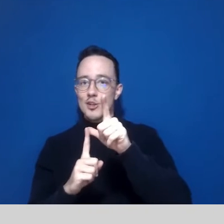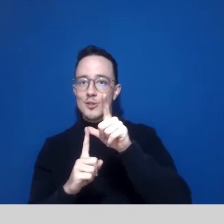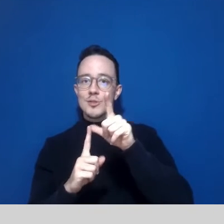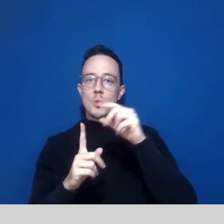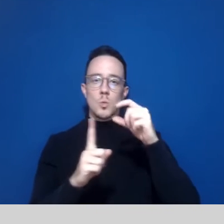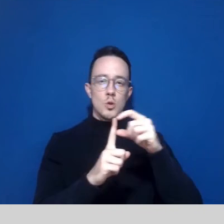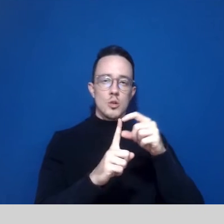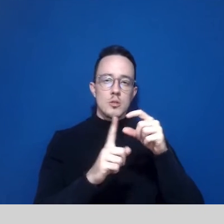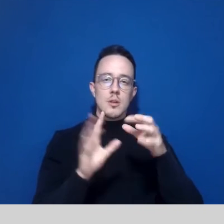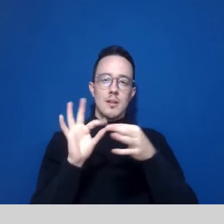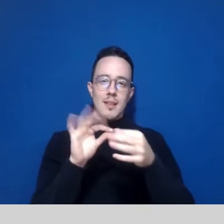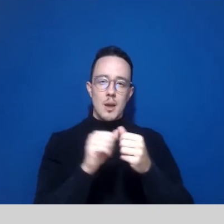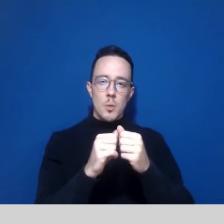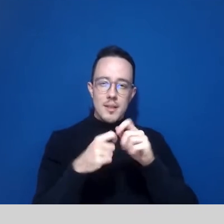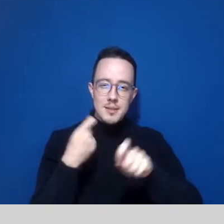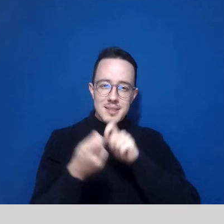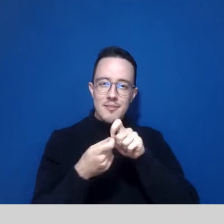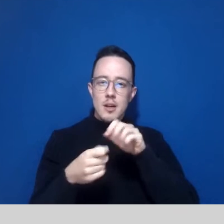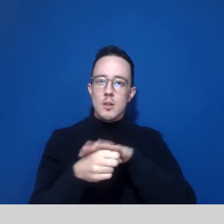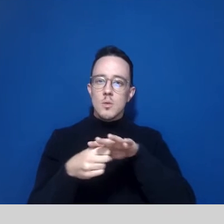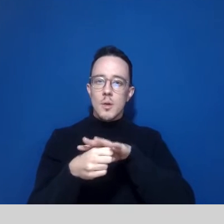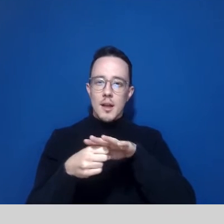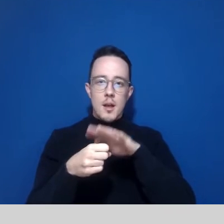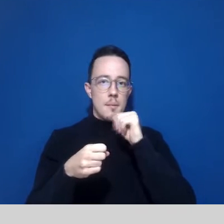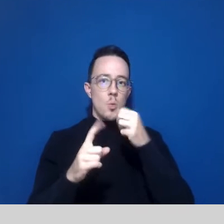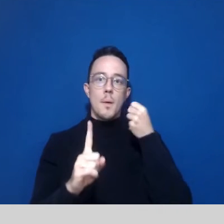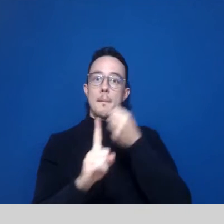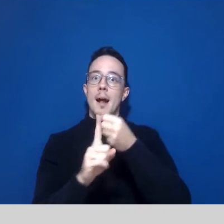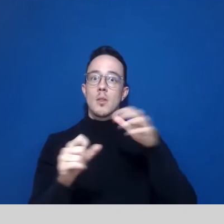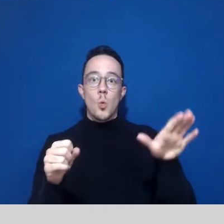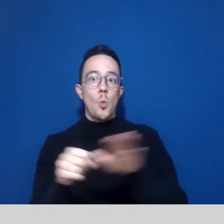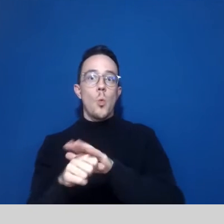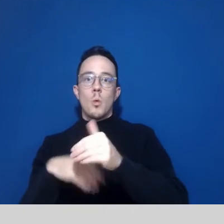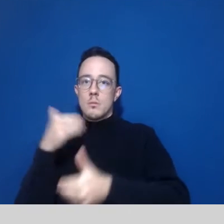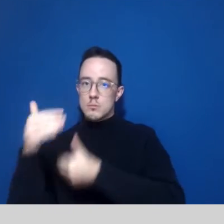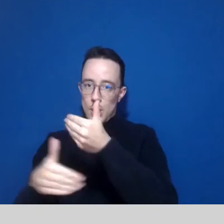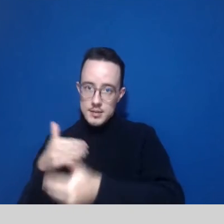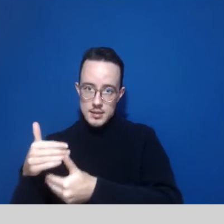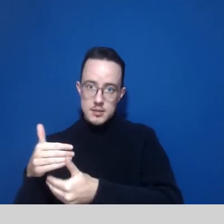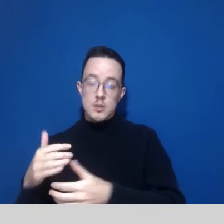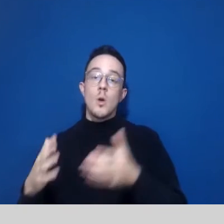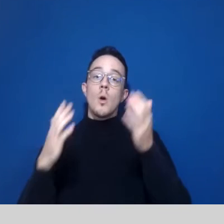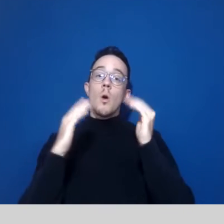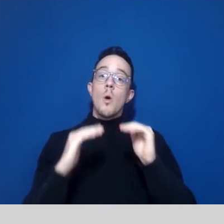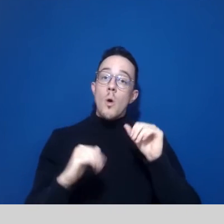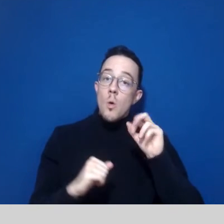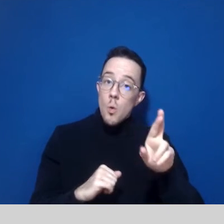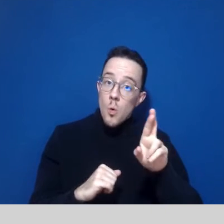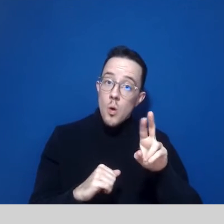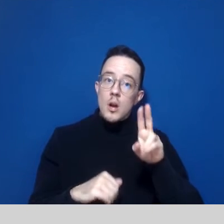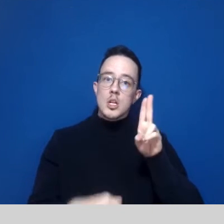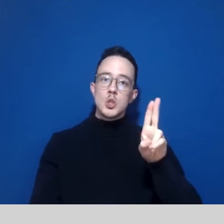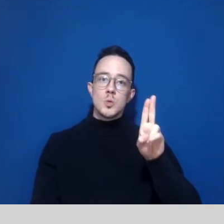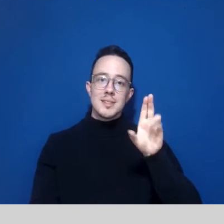or words according to some locale, but it will not affect the locale of the process,